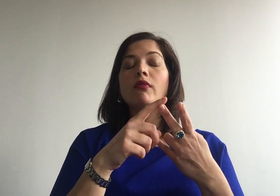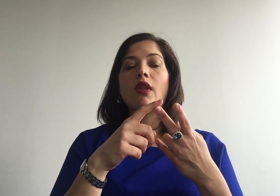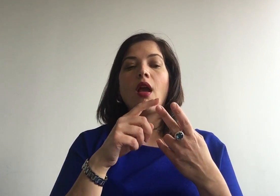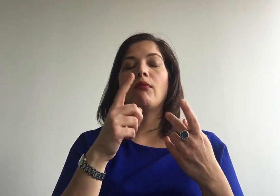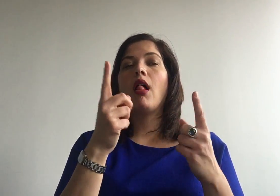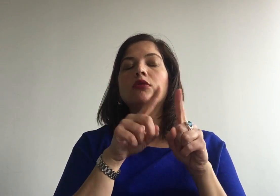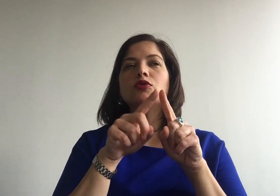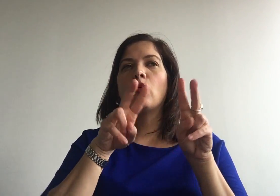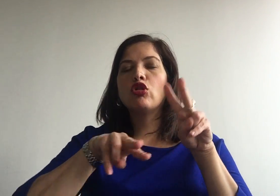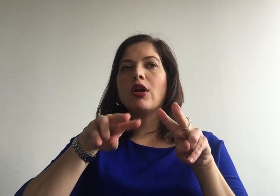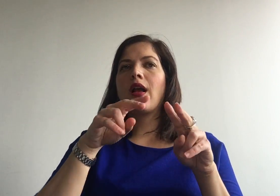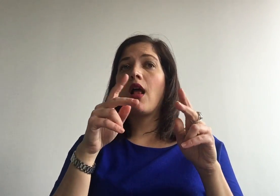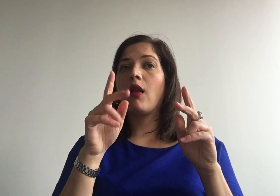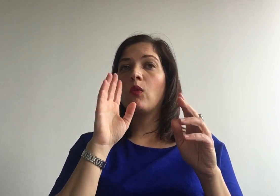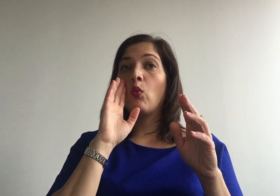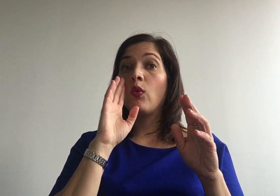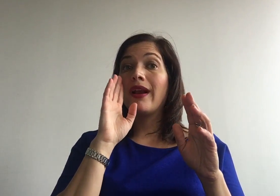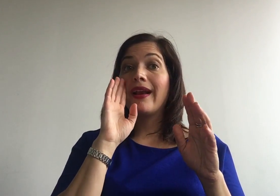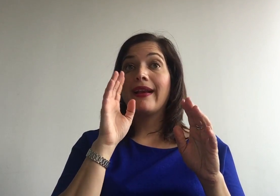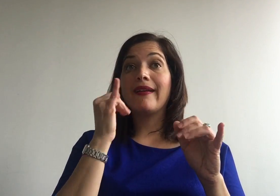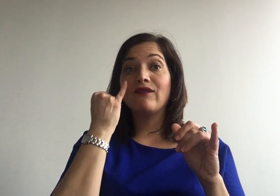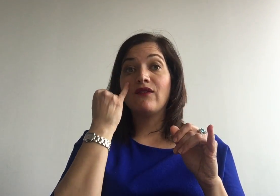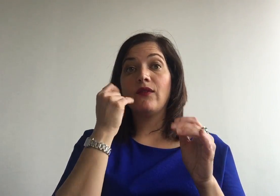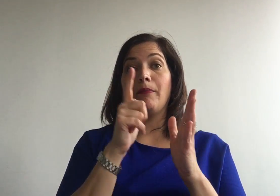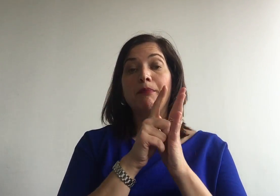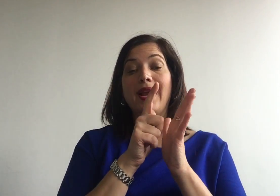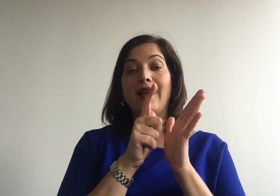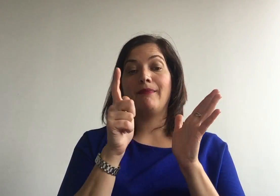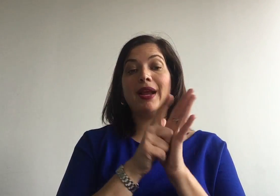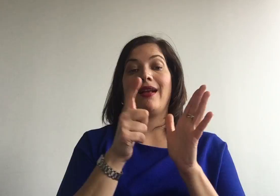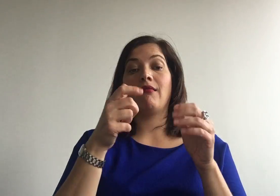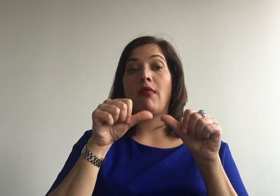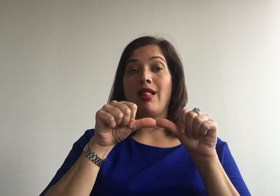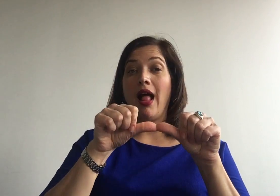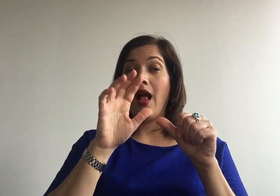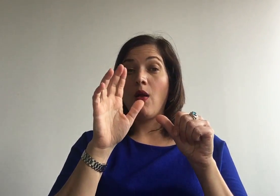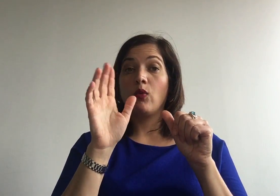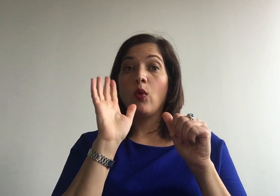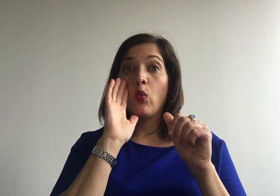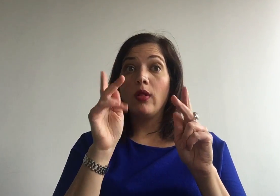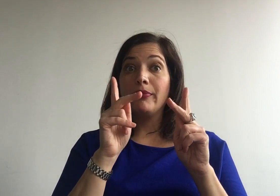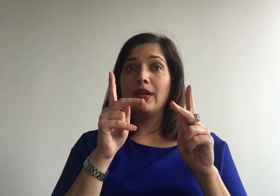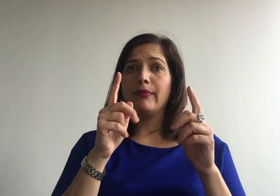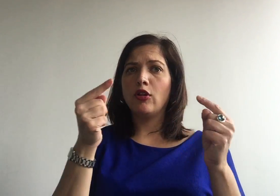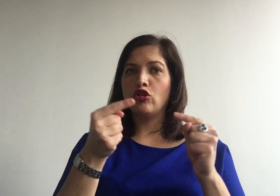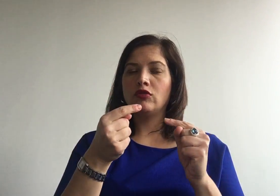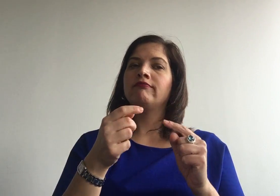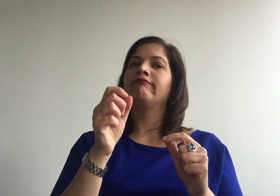The Court then asked if this ban is allowed to be in place, will people be harmed?